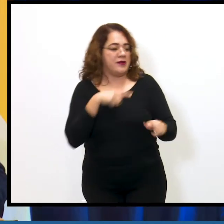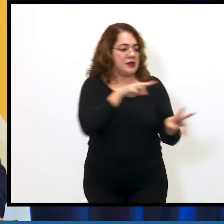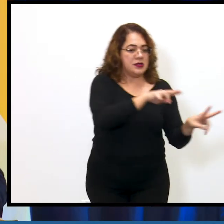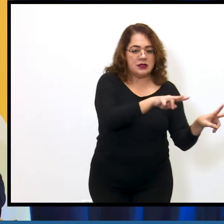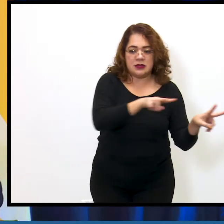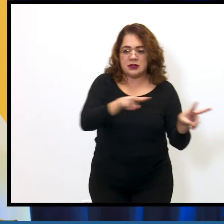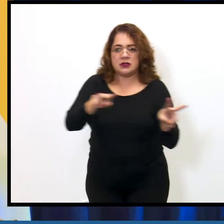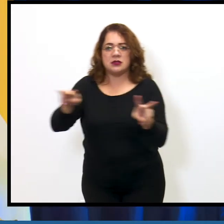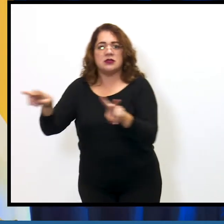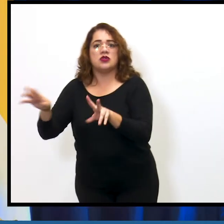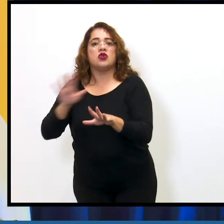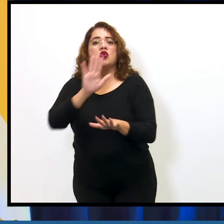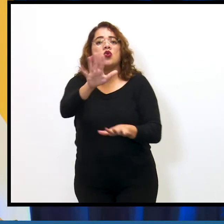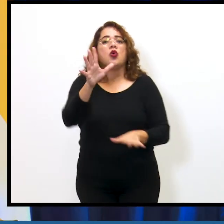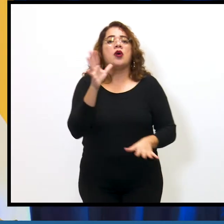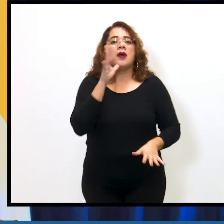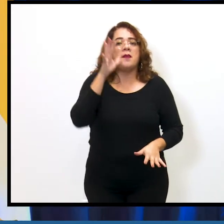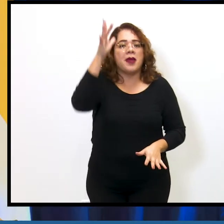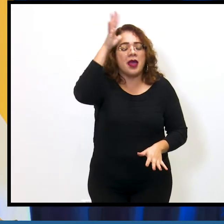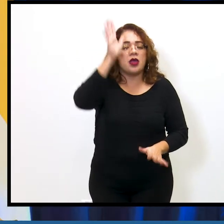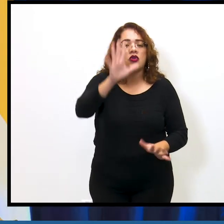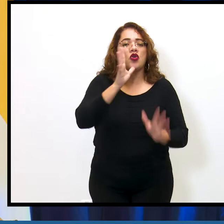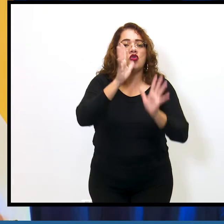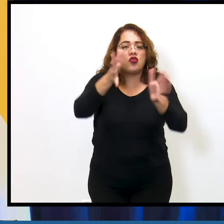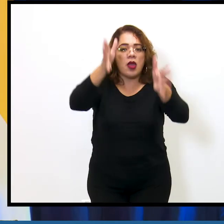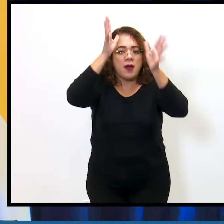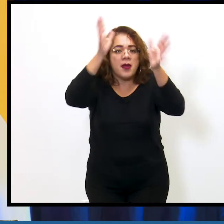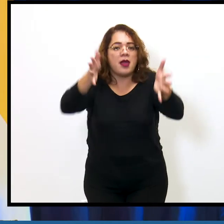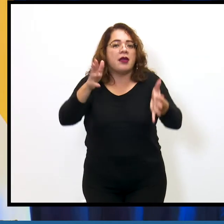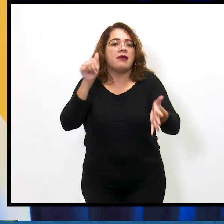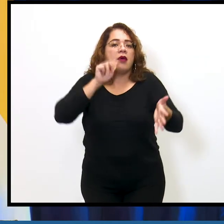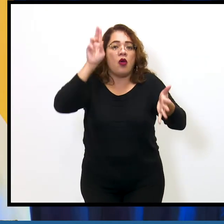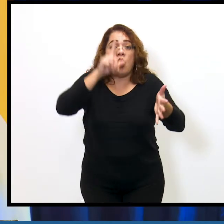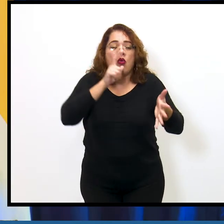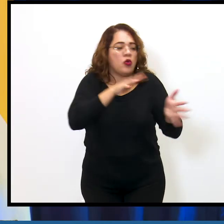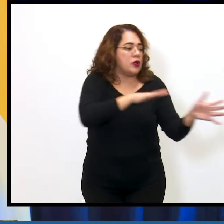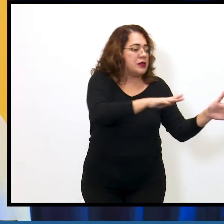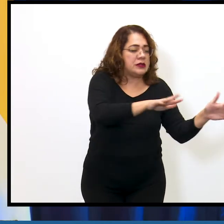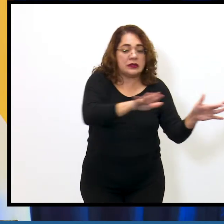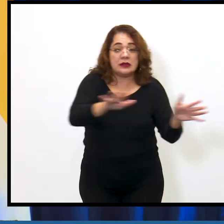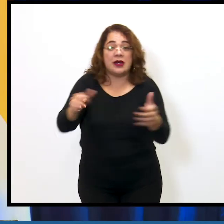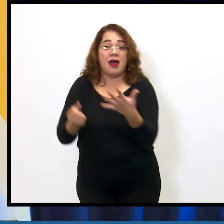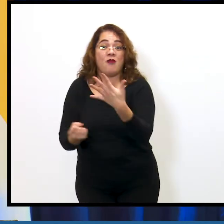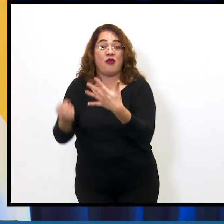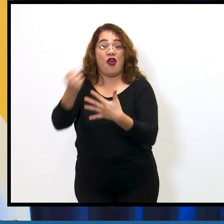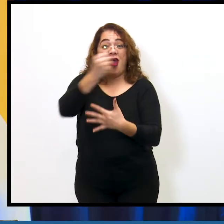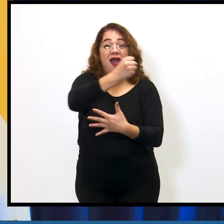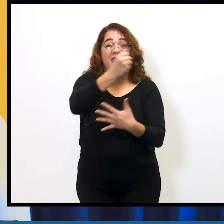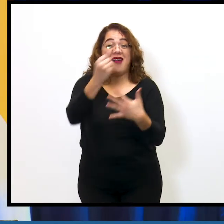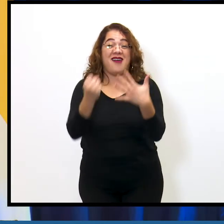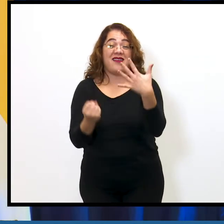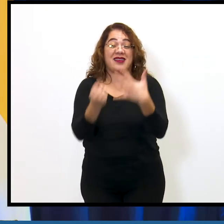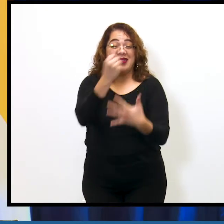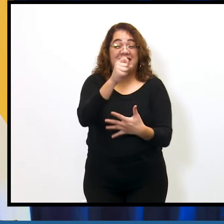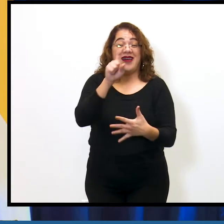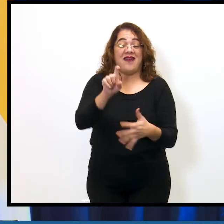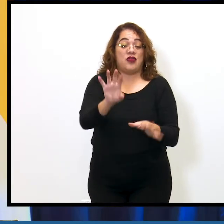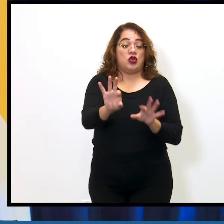because they have too many patients to see and so doctors and nurses are going to start triaging